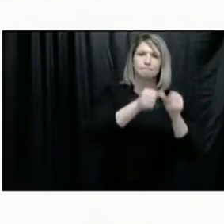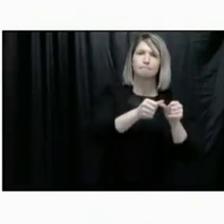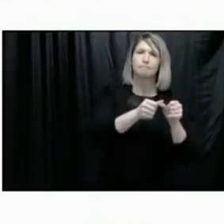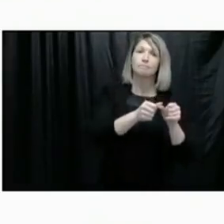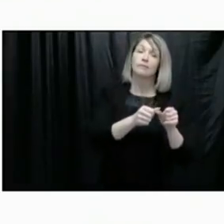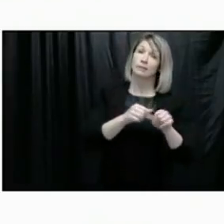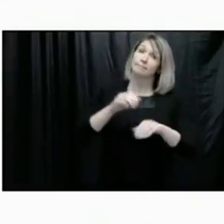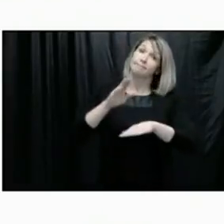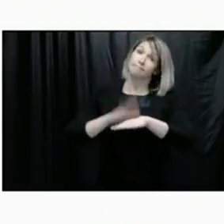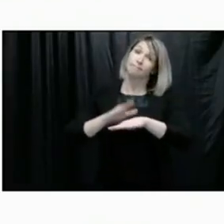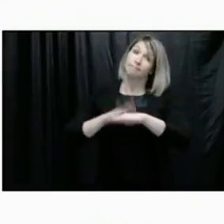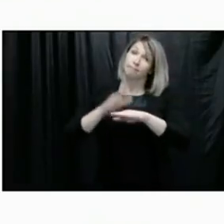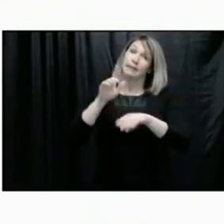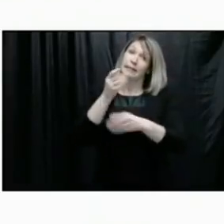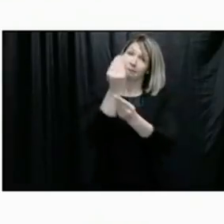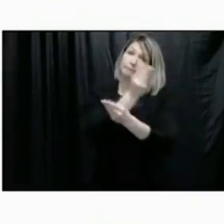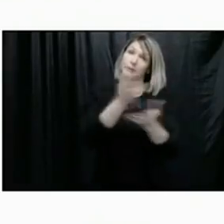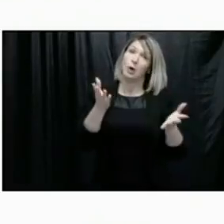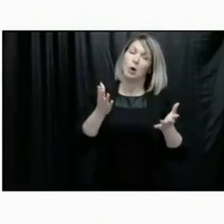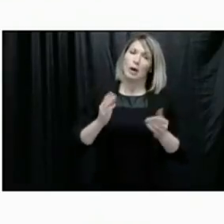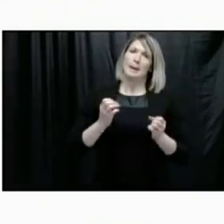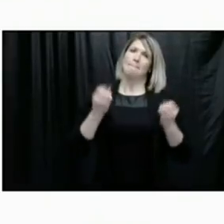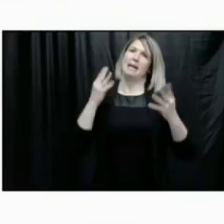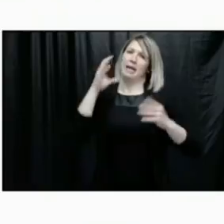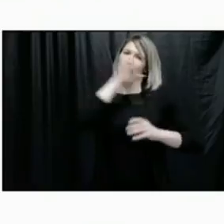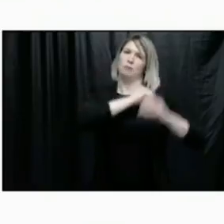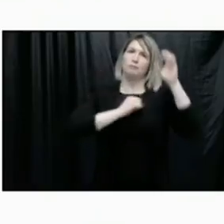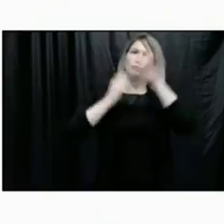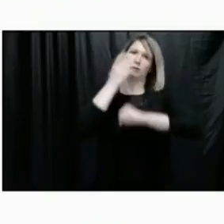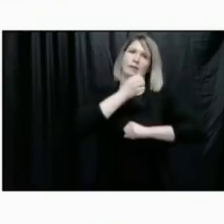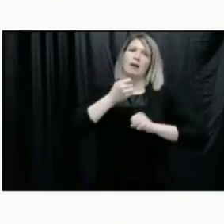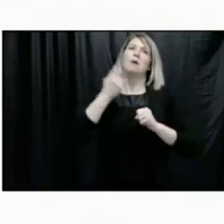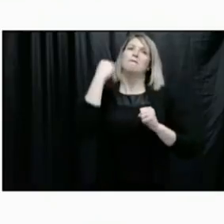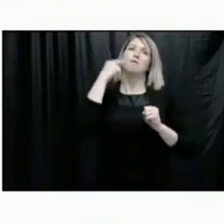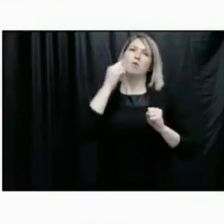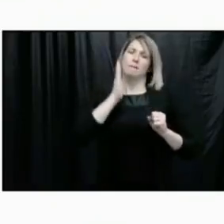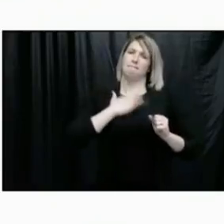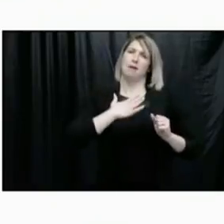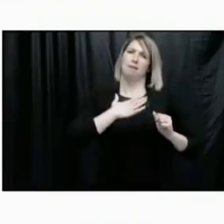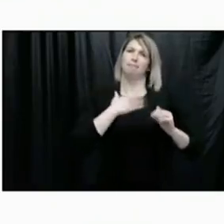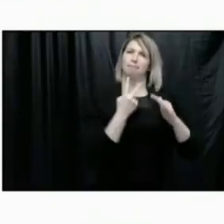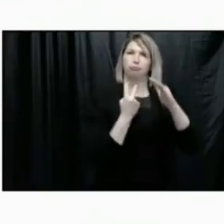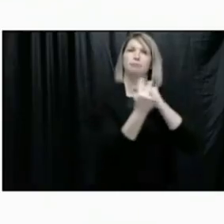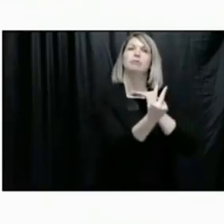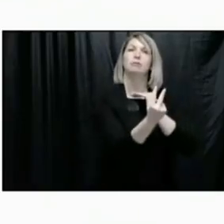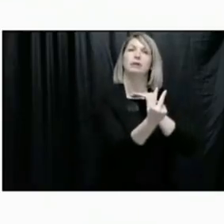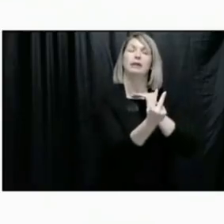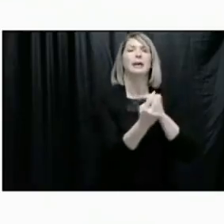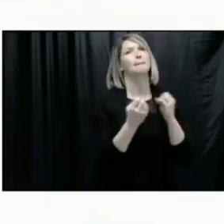US? THINKING FORWARD IS WORTHWHILE BUT THERE'S A LOT OF CAVEATS TOWARDS MODELING AND WE'RE